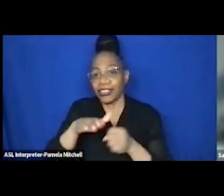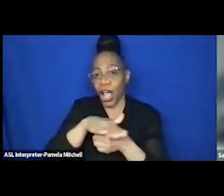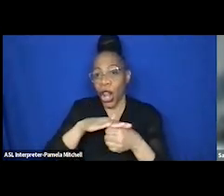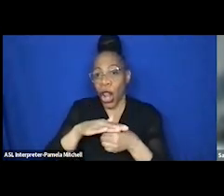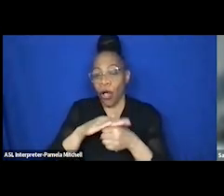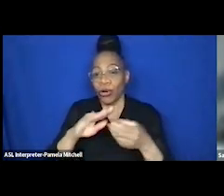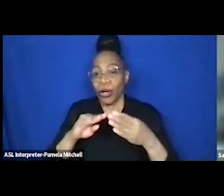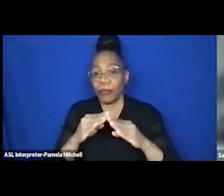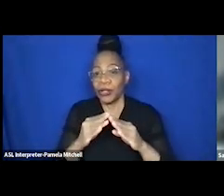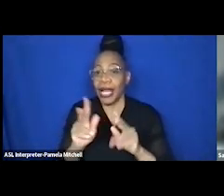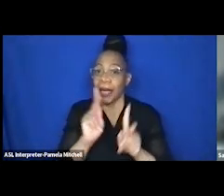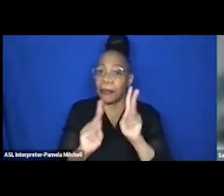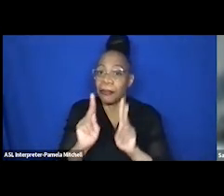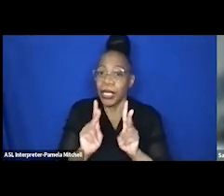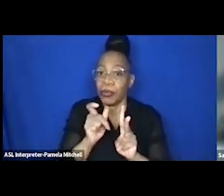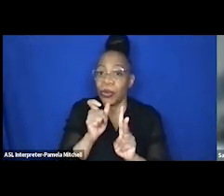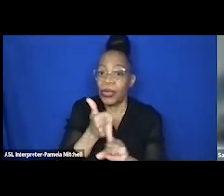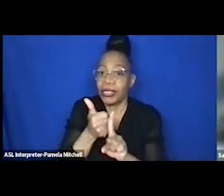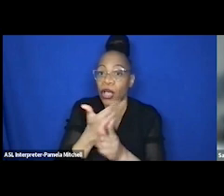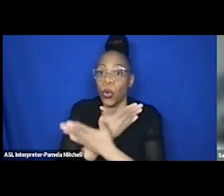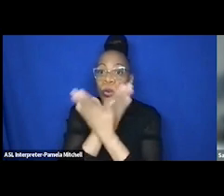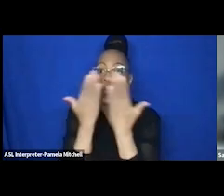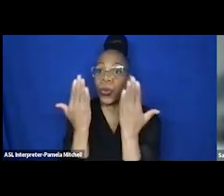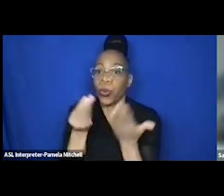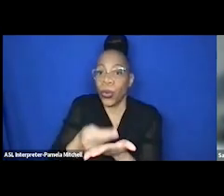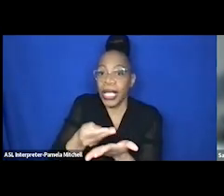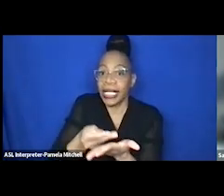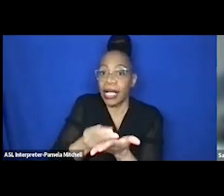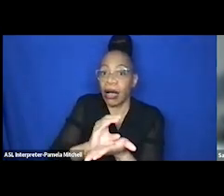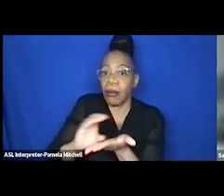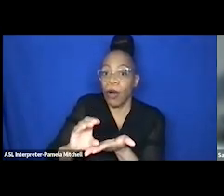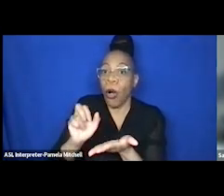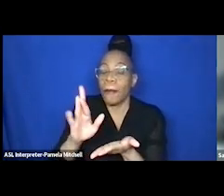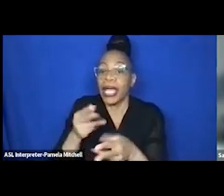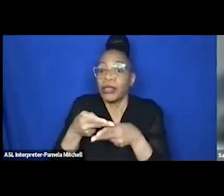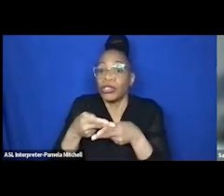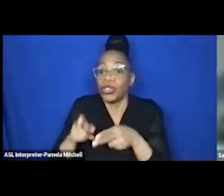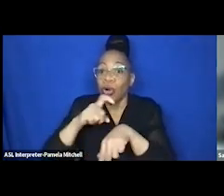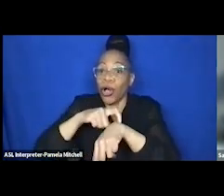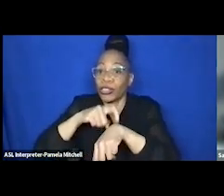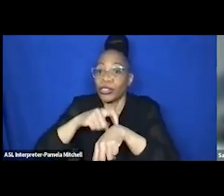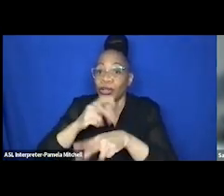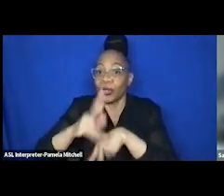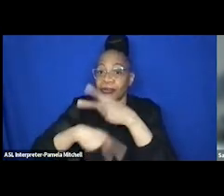individuals that have zero income or have short term types of income, you know,